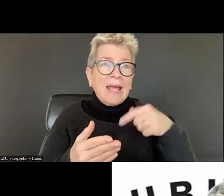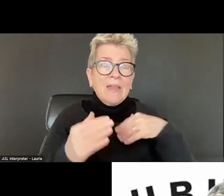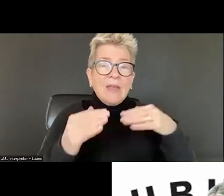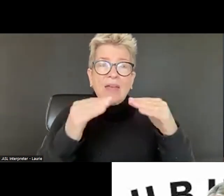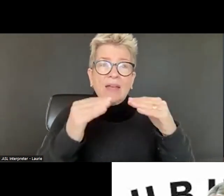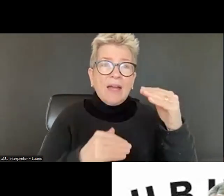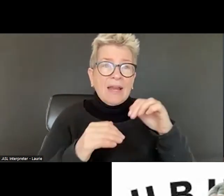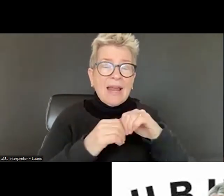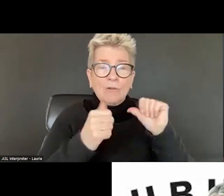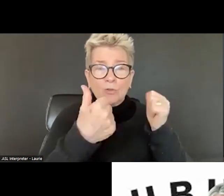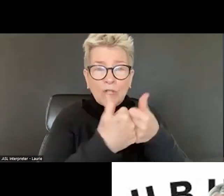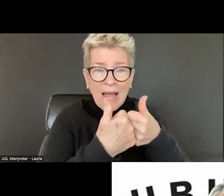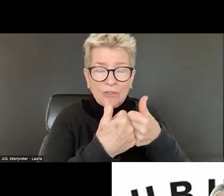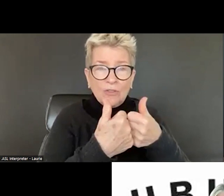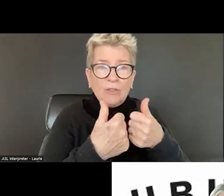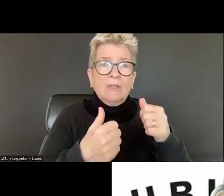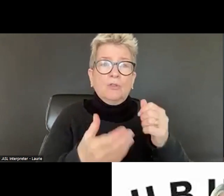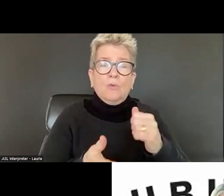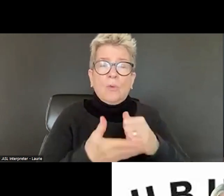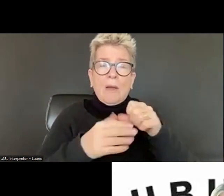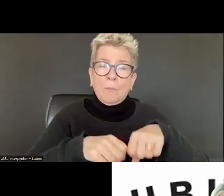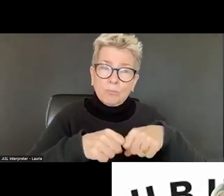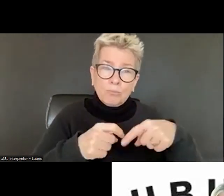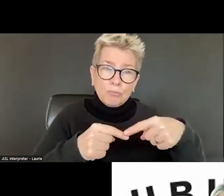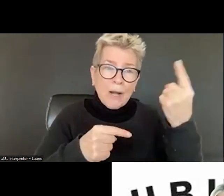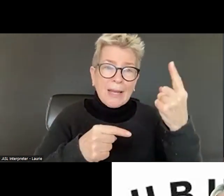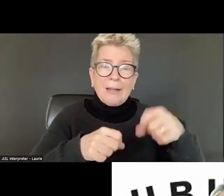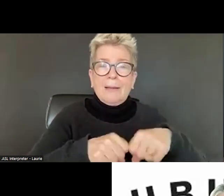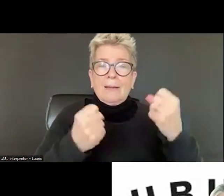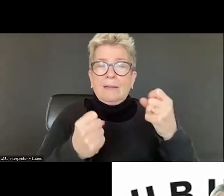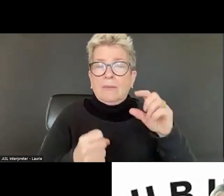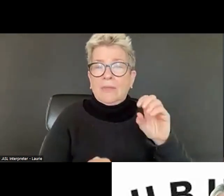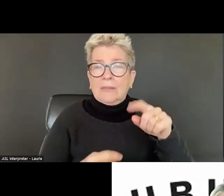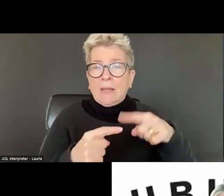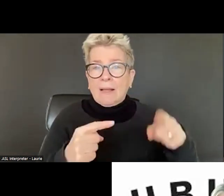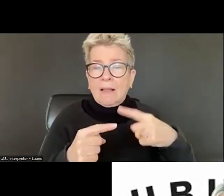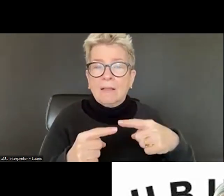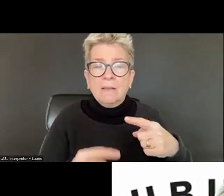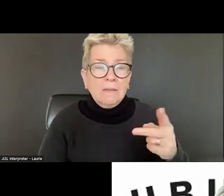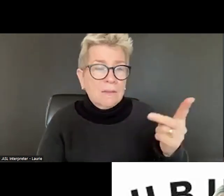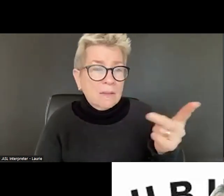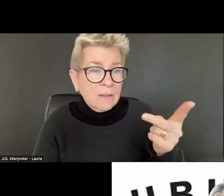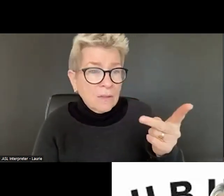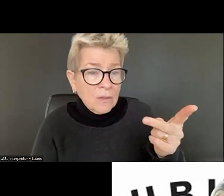those to break the Cycles love that minda or Ashley would you like to add on anything to that